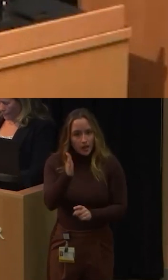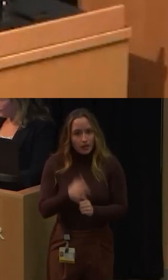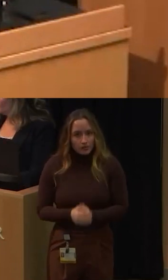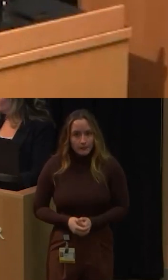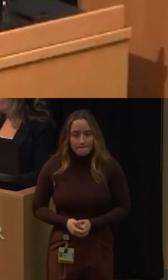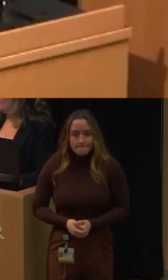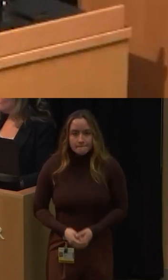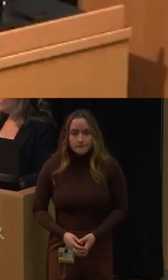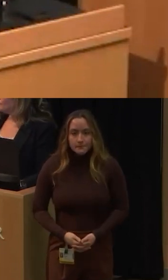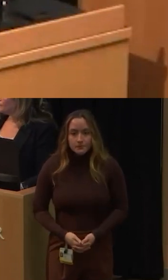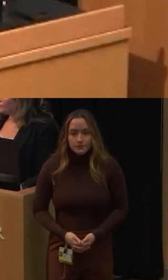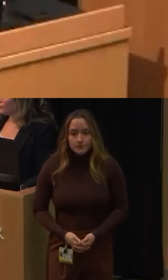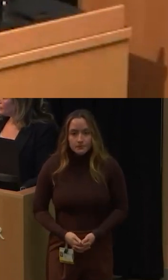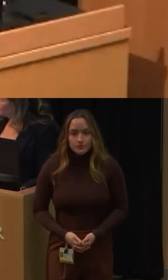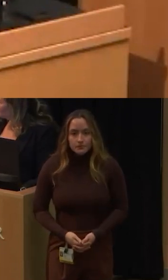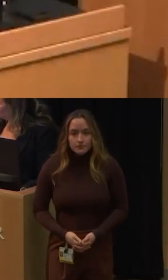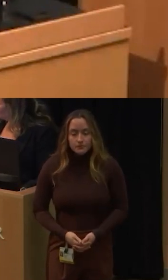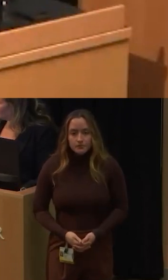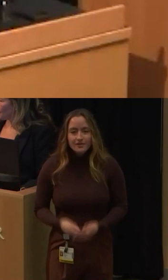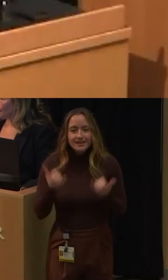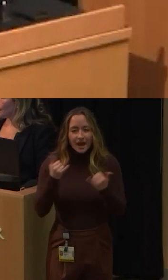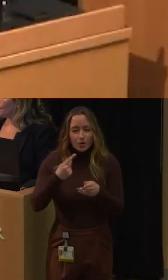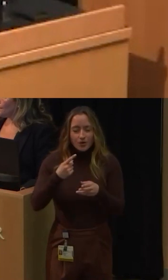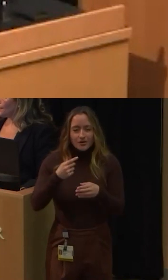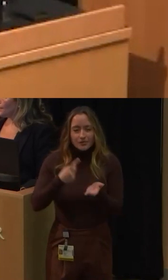When we talk about inequality,